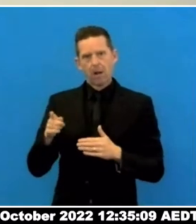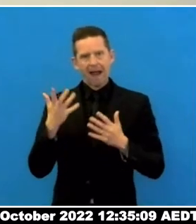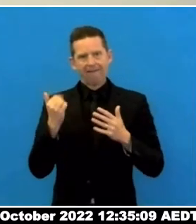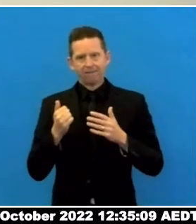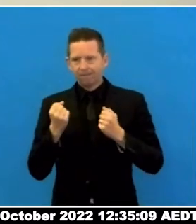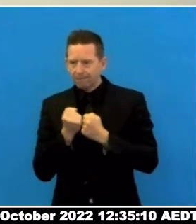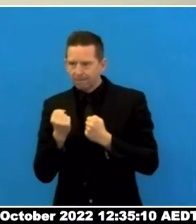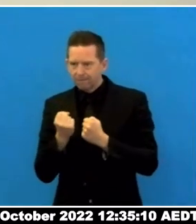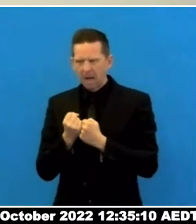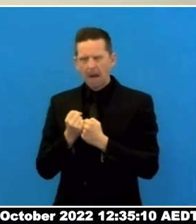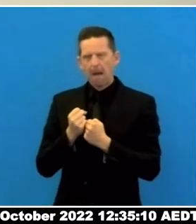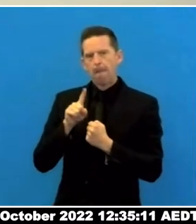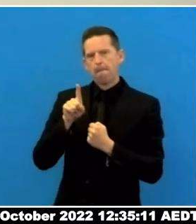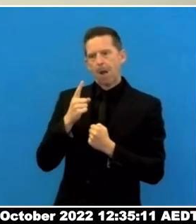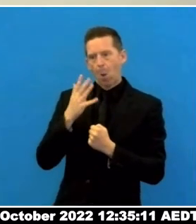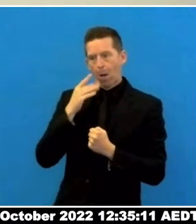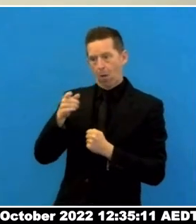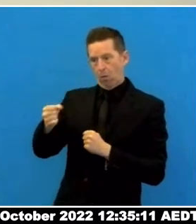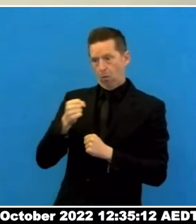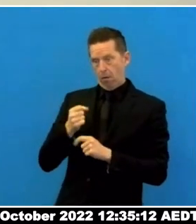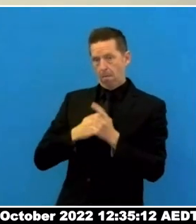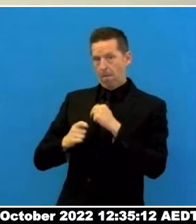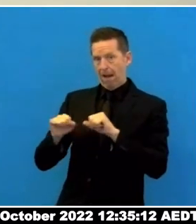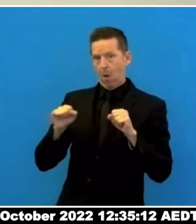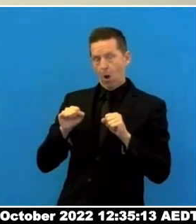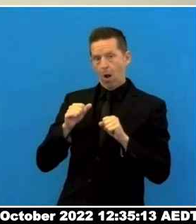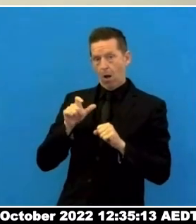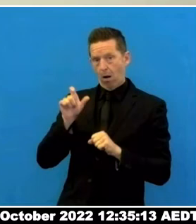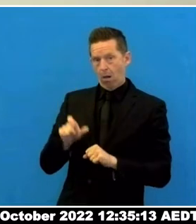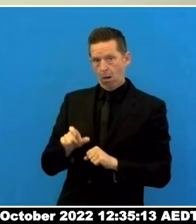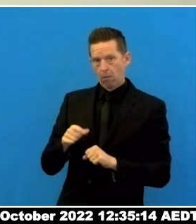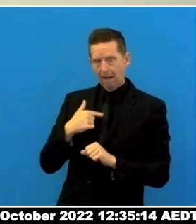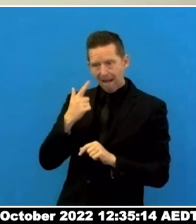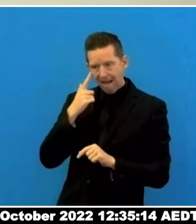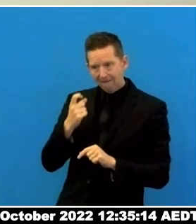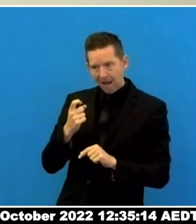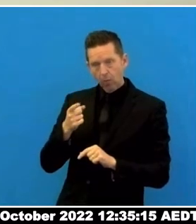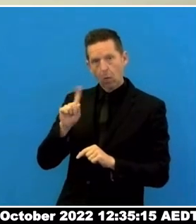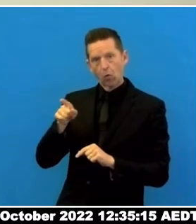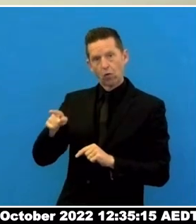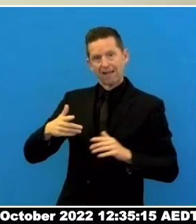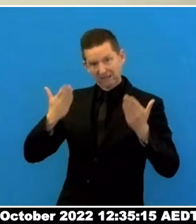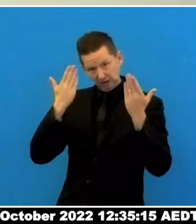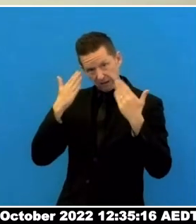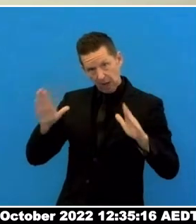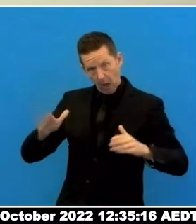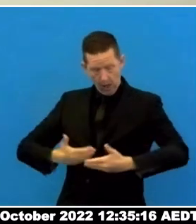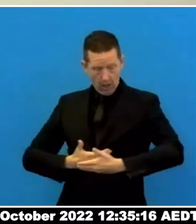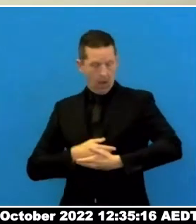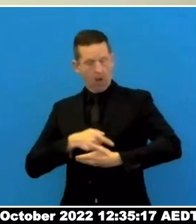And when she became a client of Foundation House, it was learned that the woman experienced her baby dying in her arms during a bomb blast.